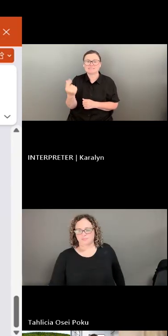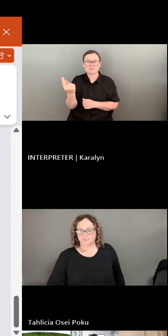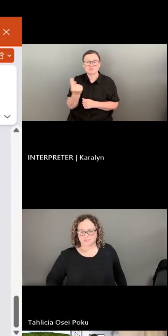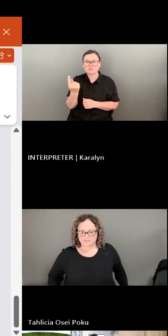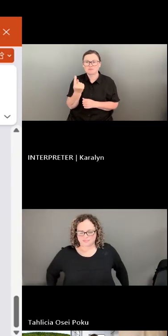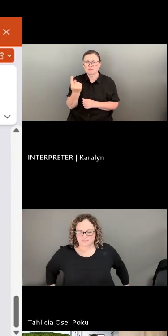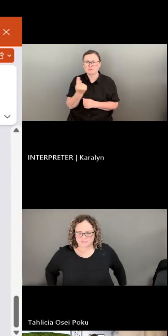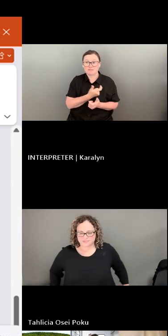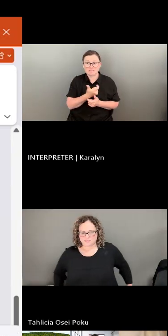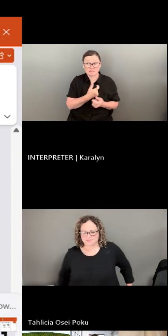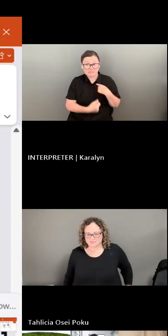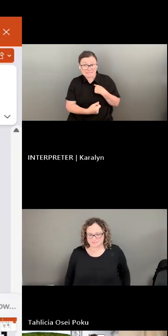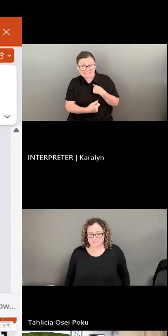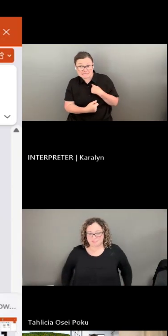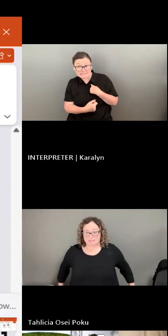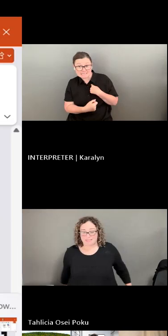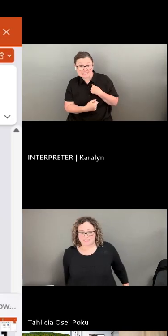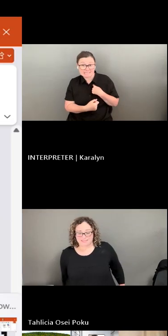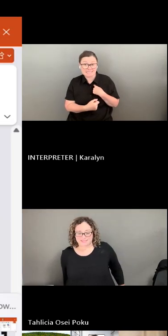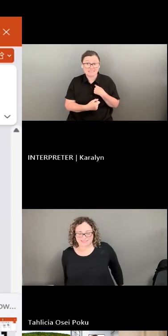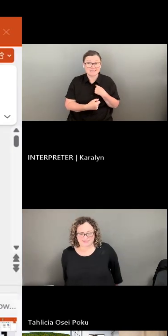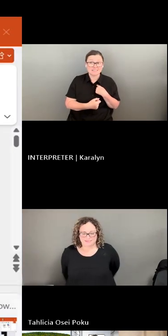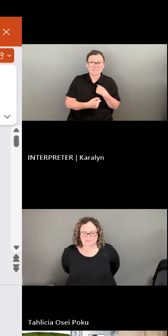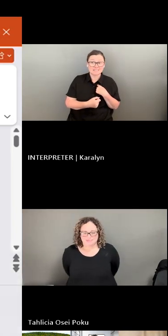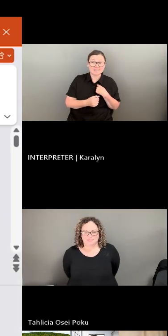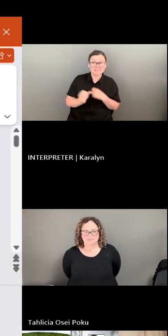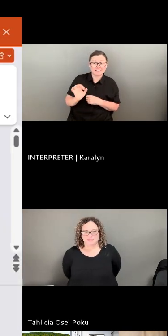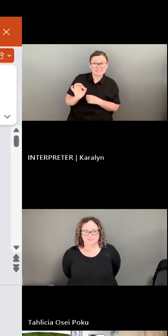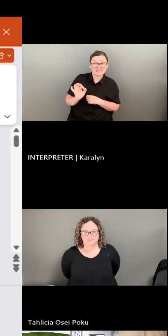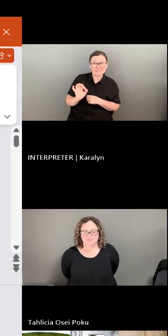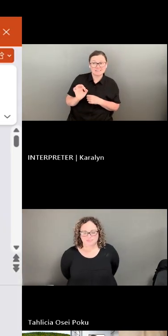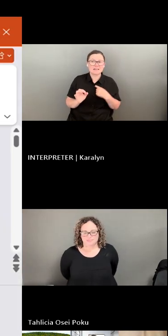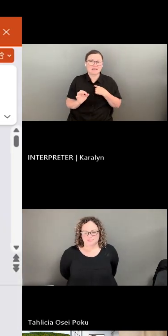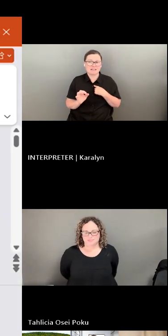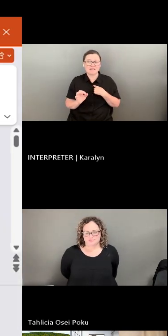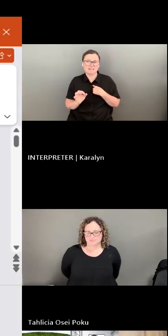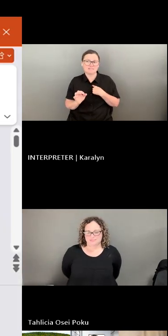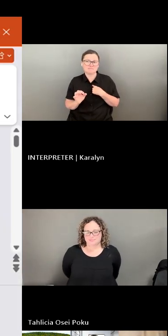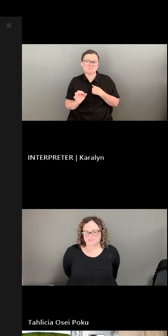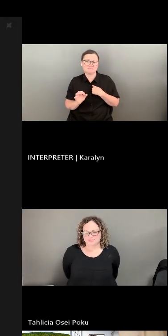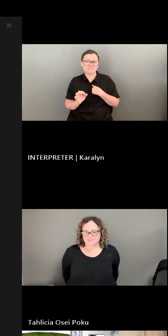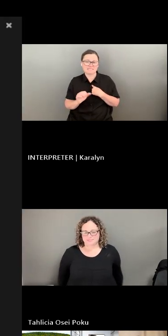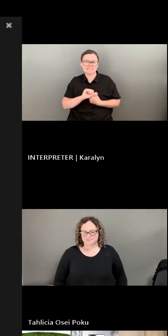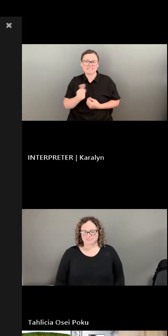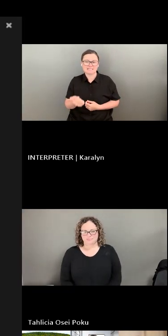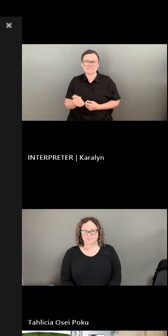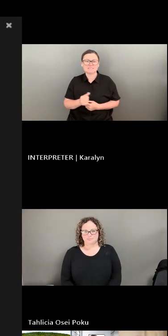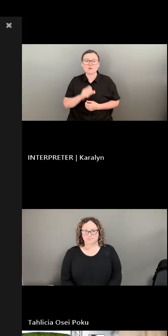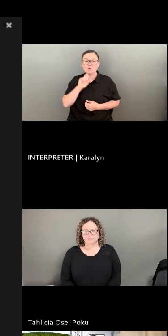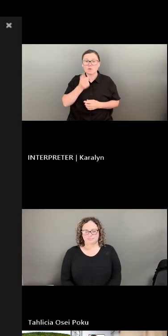No, not at all. It's me. Danika. Okay. I will get that up.